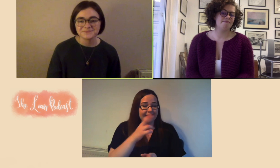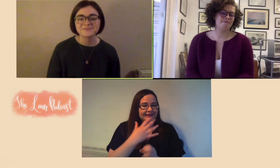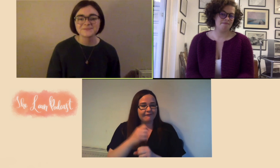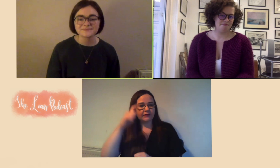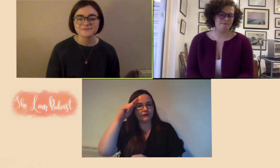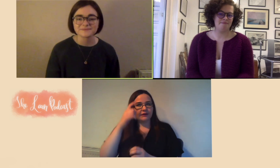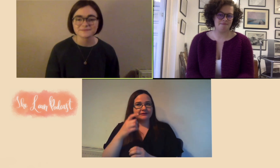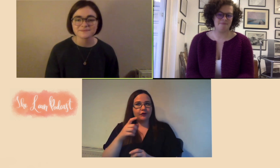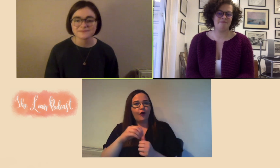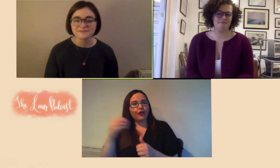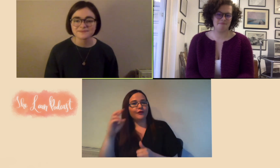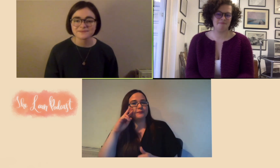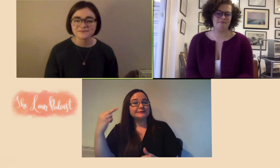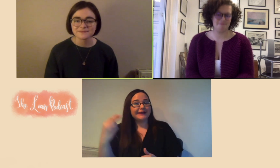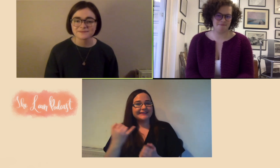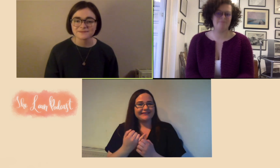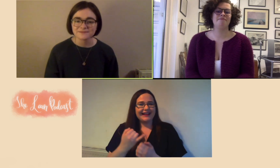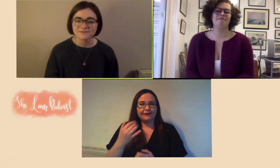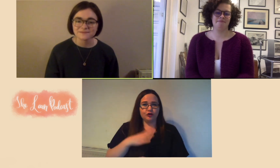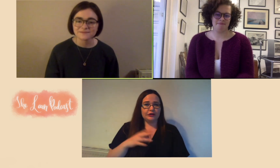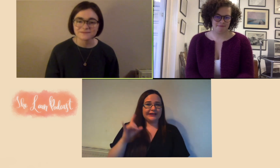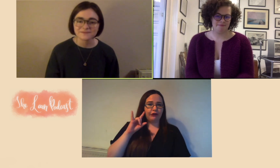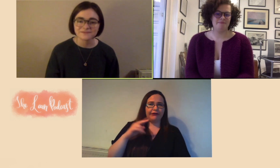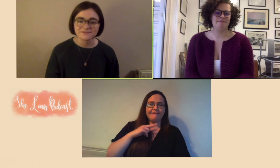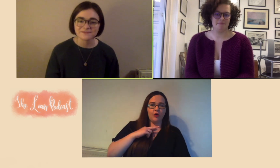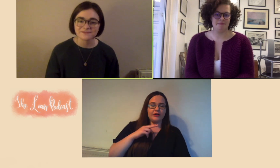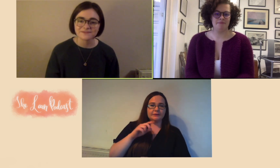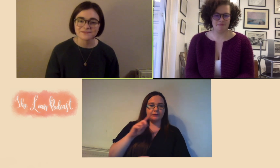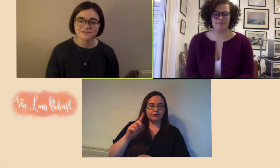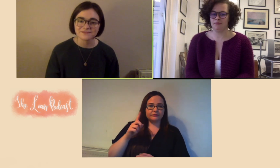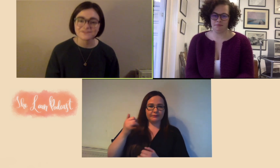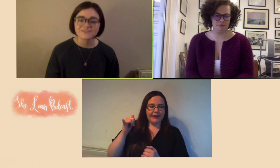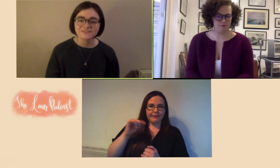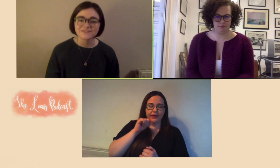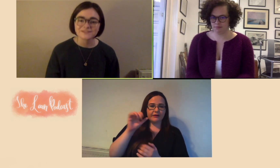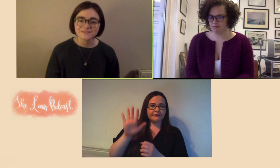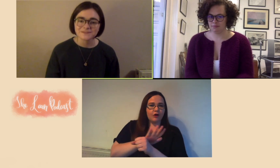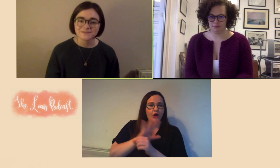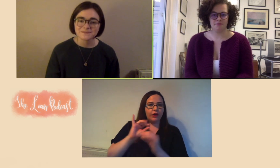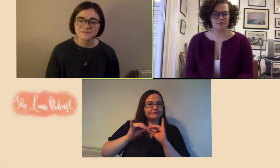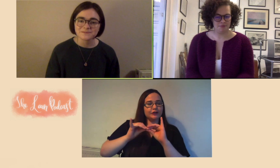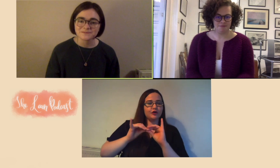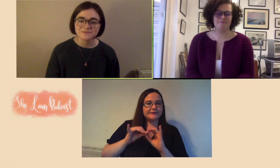but I do understand why it was easier for interpreters so that they could see the deaf participants